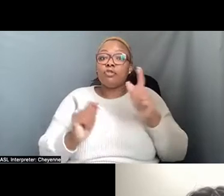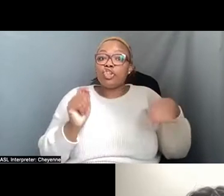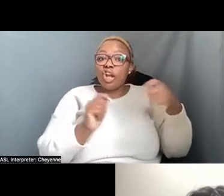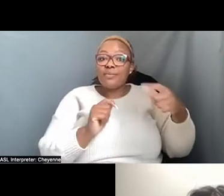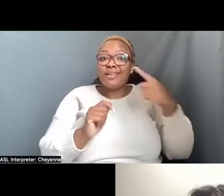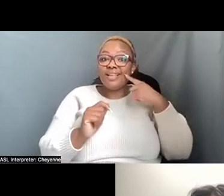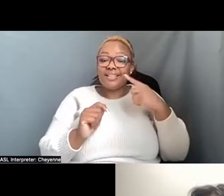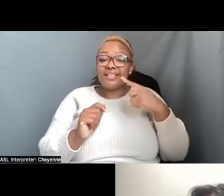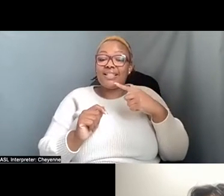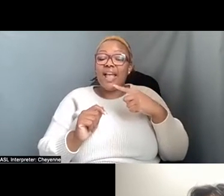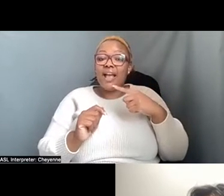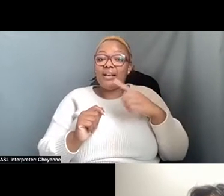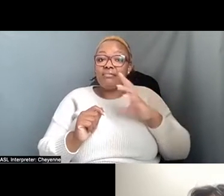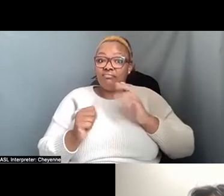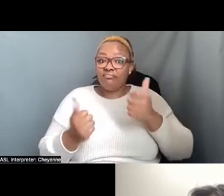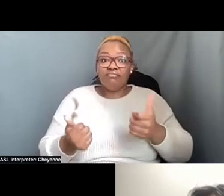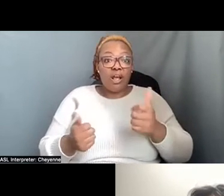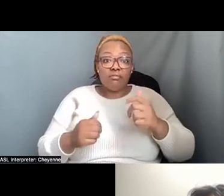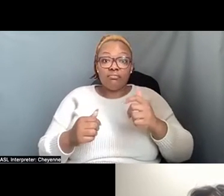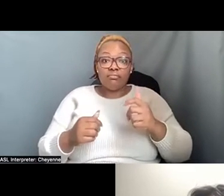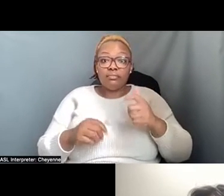was another one about a 52-minute documentary.